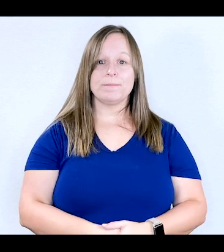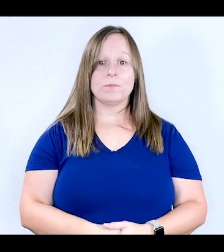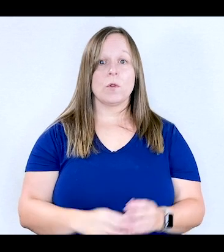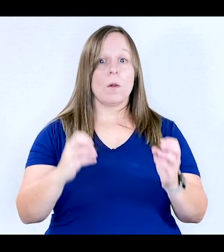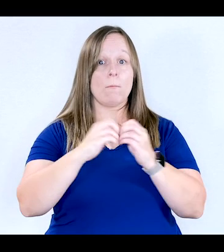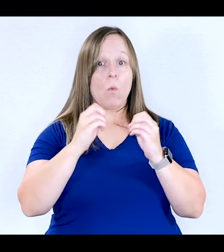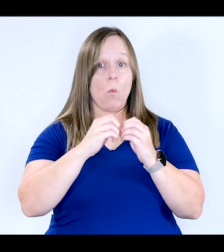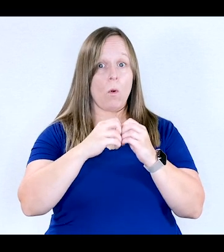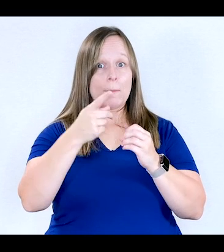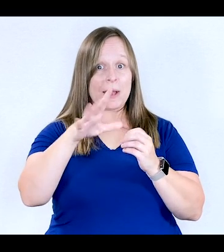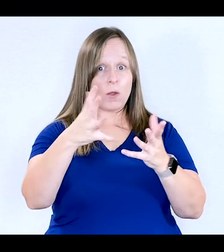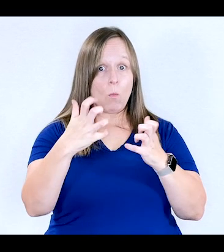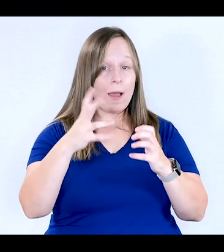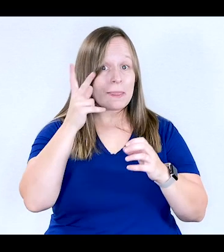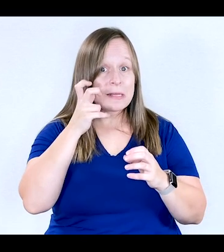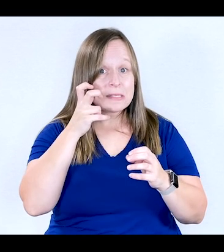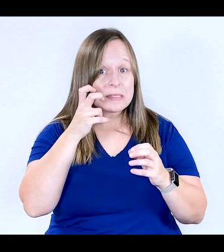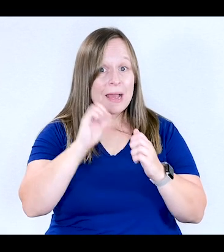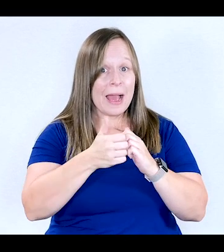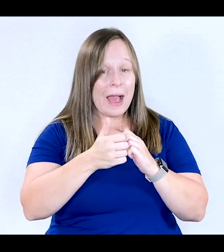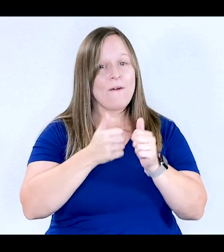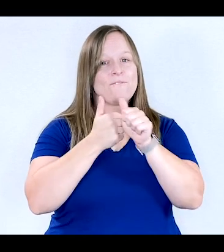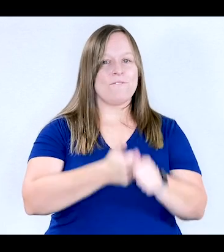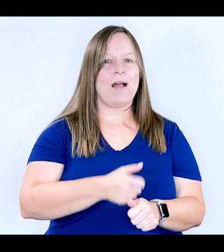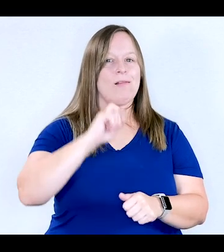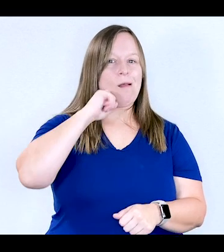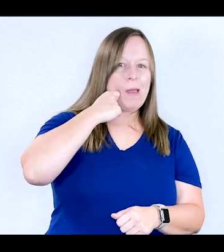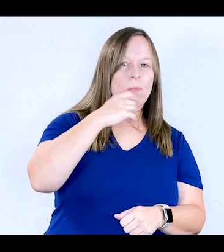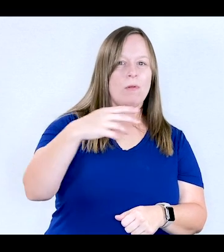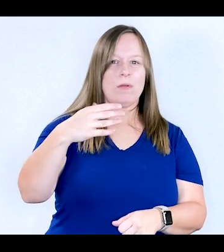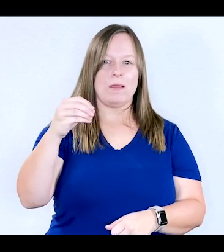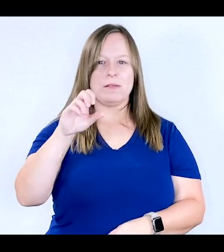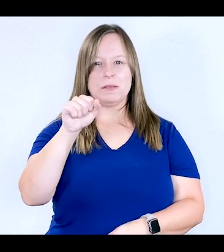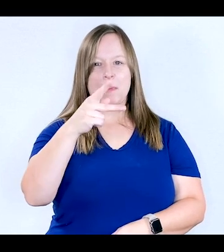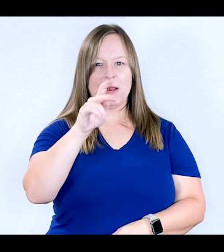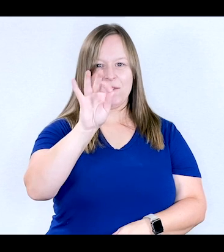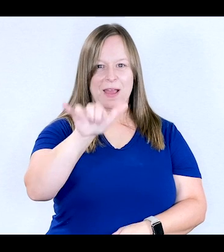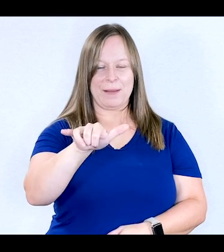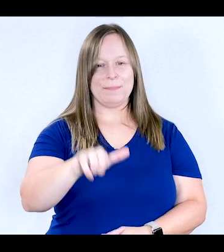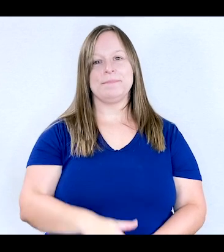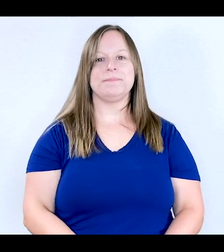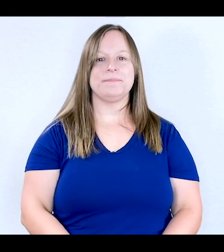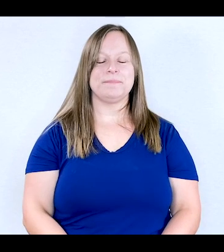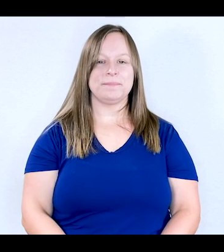To listen to more Empire State of Rights: Closed Captioned, follow us on Apple podcasts and Spotify.